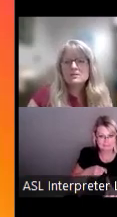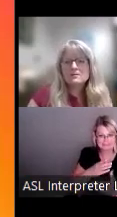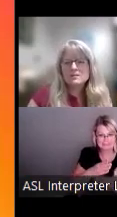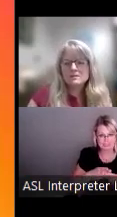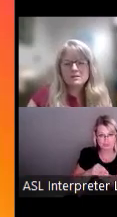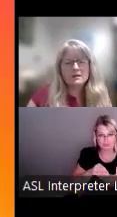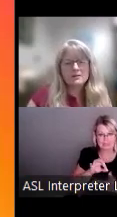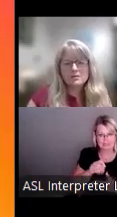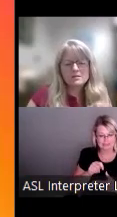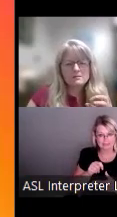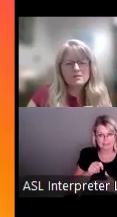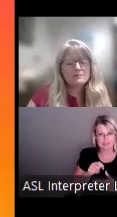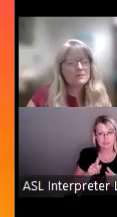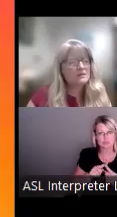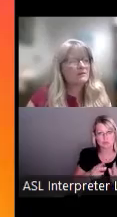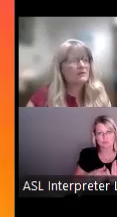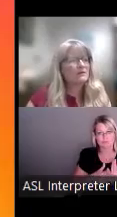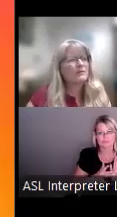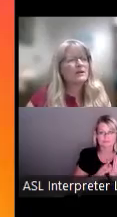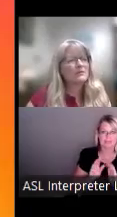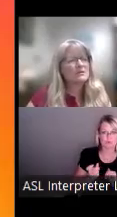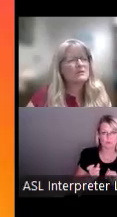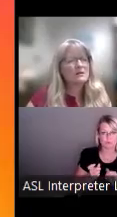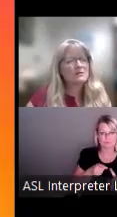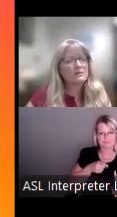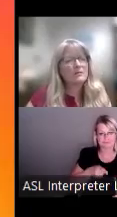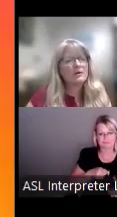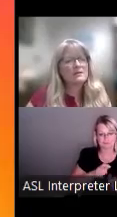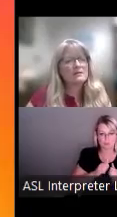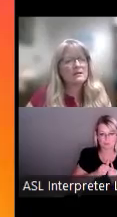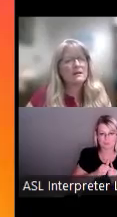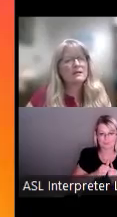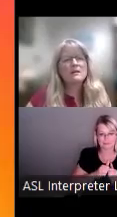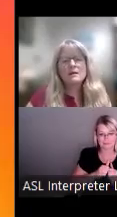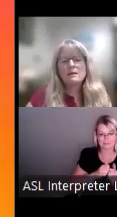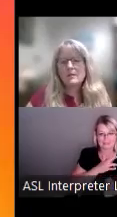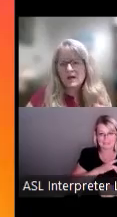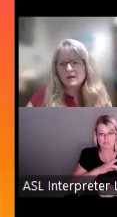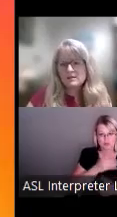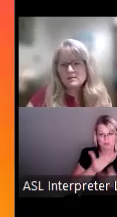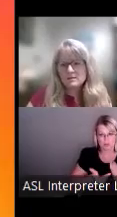to diagnose specifically around sensory processing, but that is